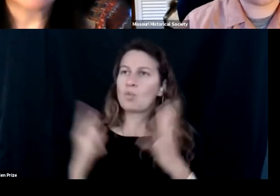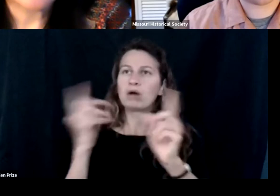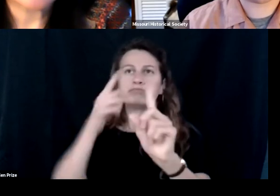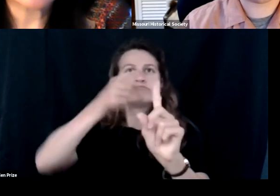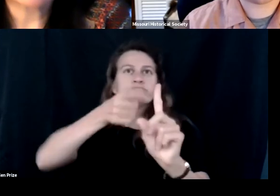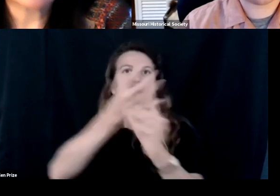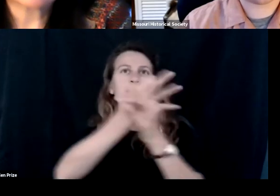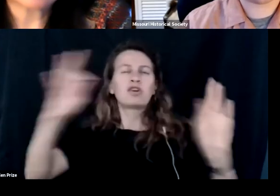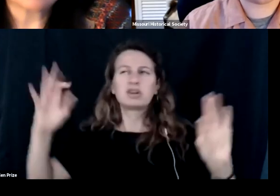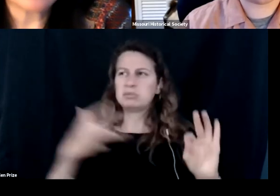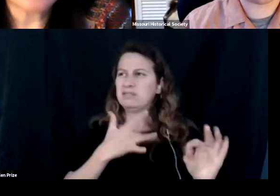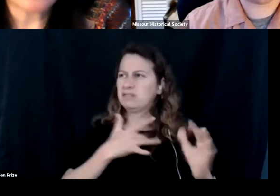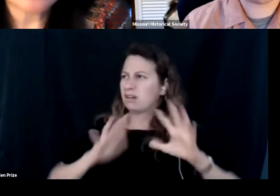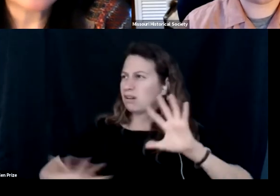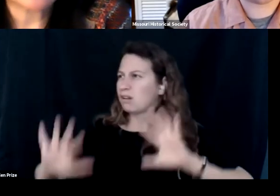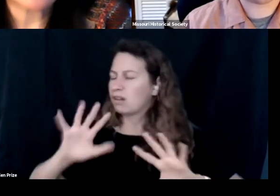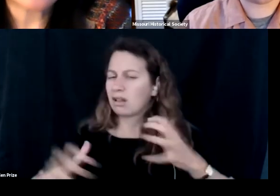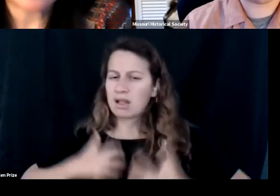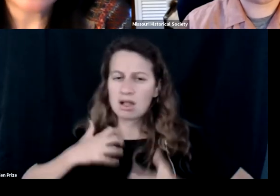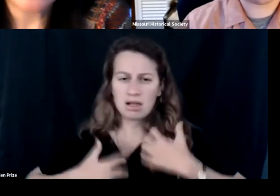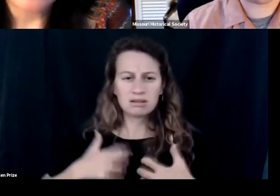mention, of course, you know, in the last year, there have been